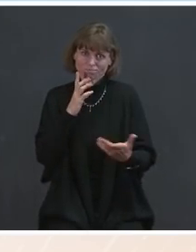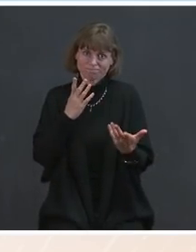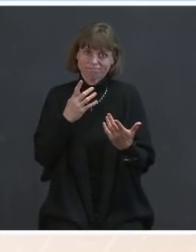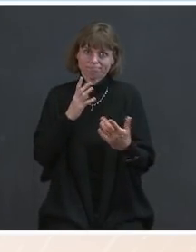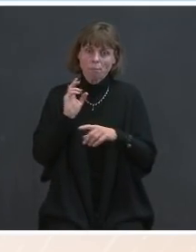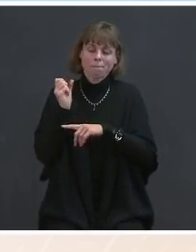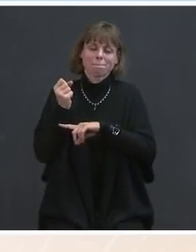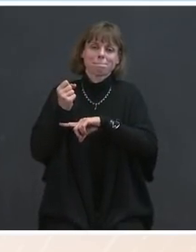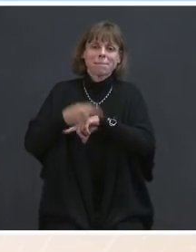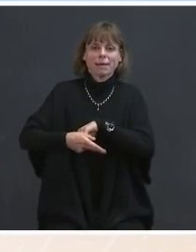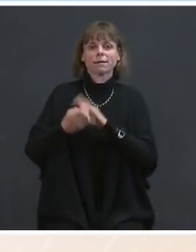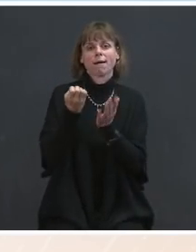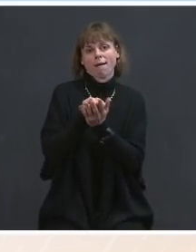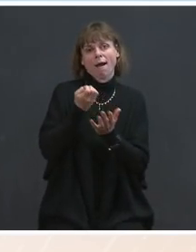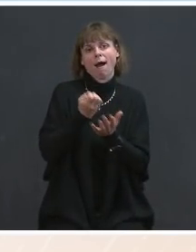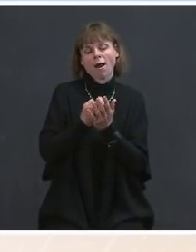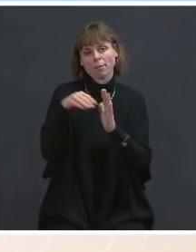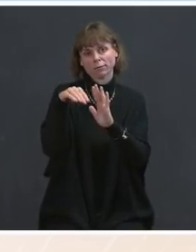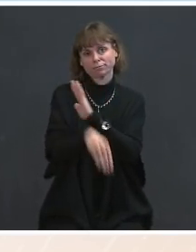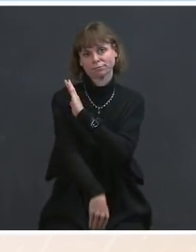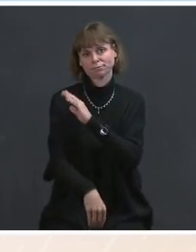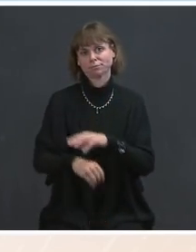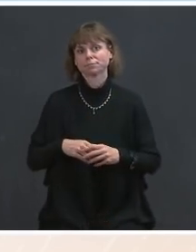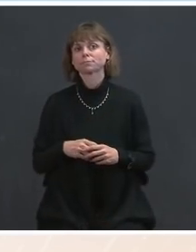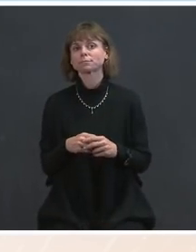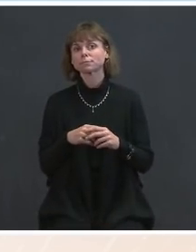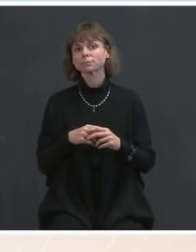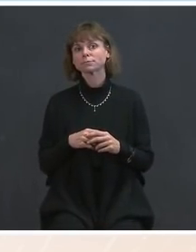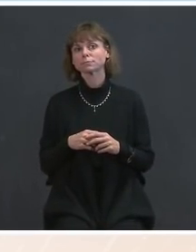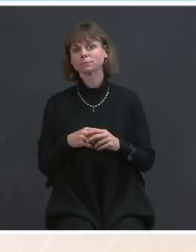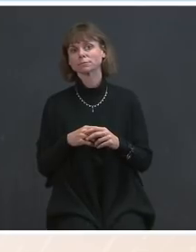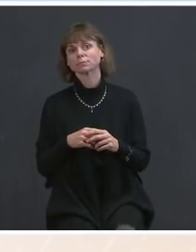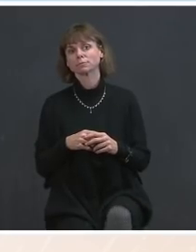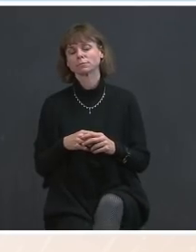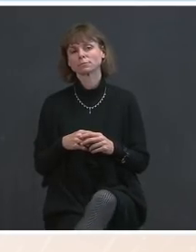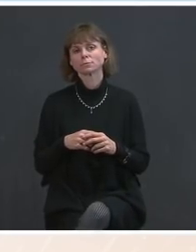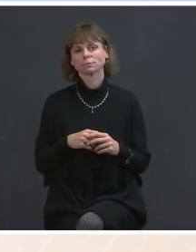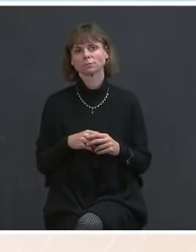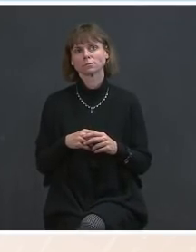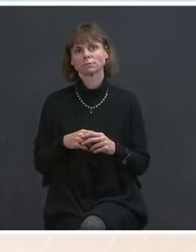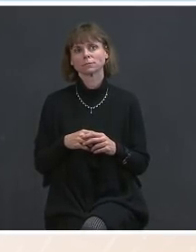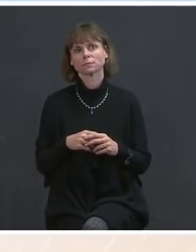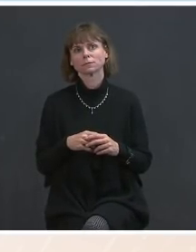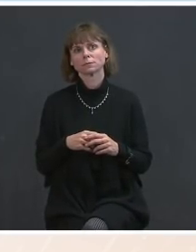The Vatican today said it would not bless same-sex unions. The President is a devout Catholic.